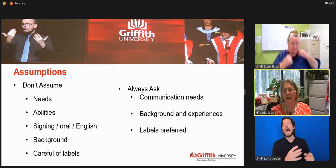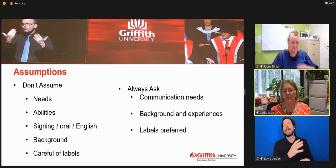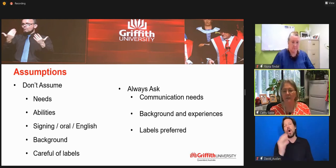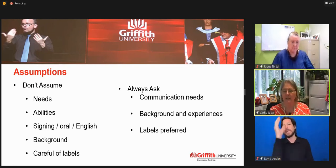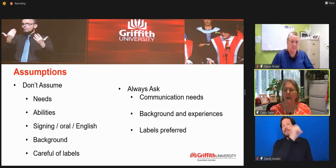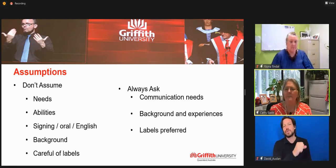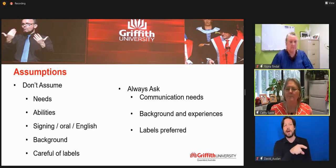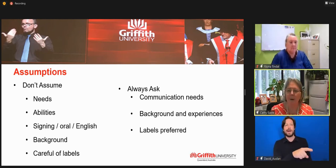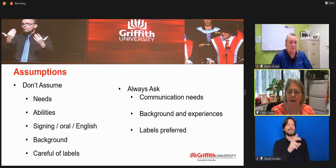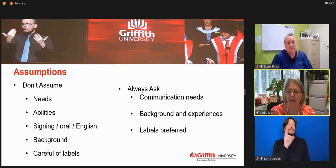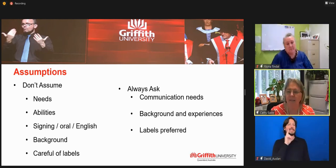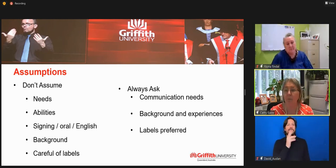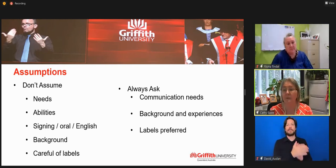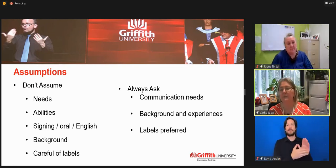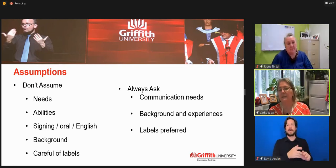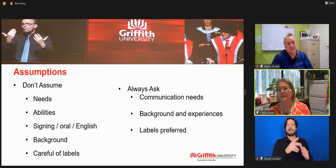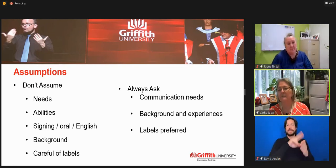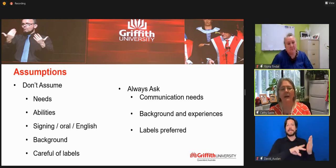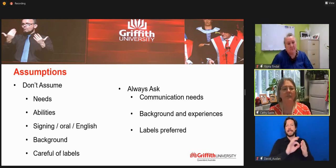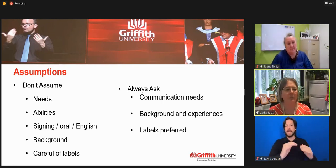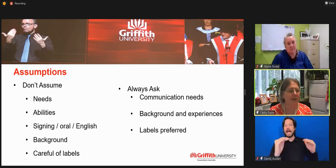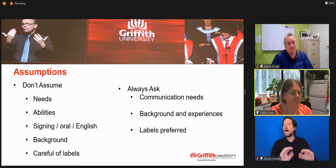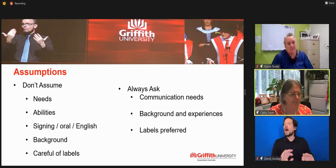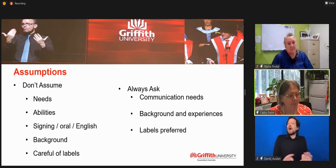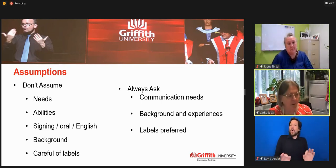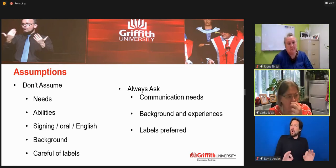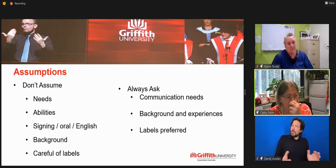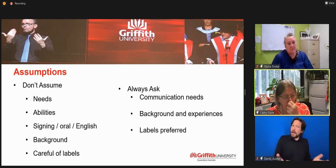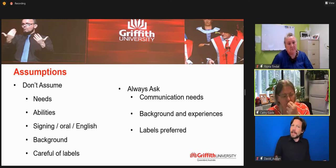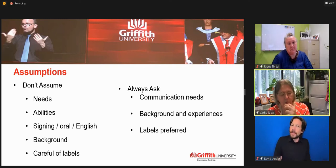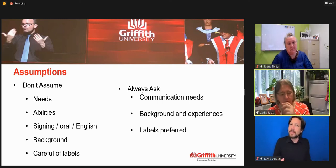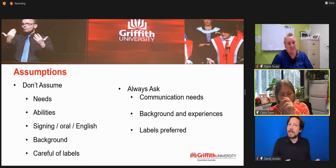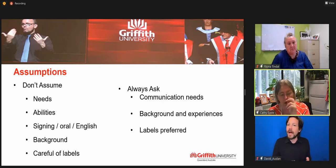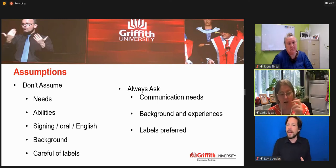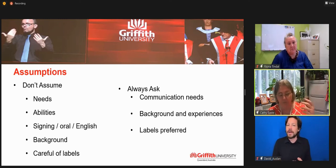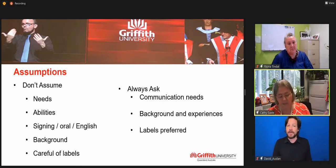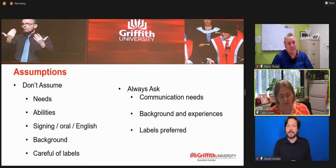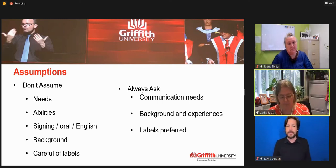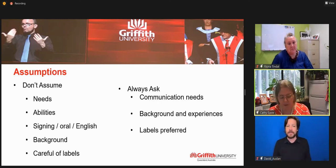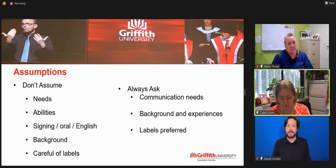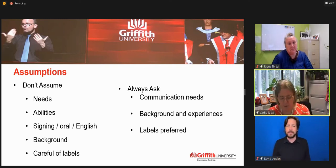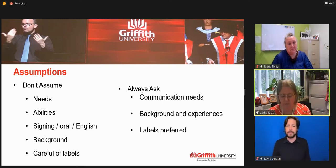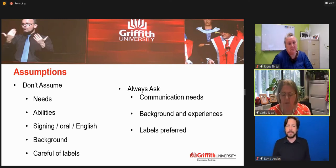you can't read." But that was the biggest impact for me. I've been hearing impaired all my life,